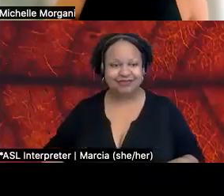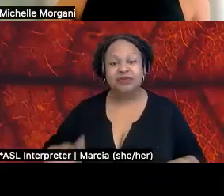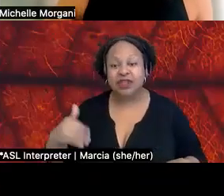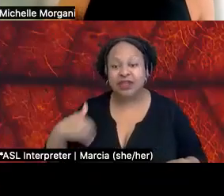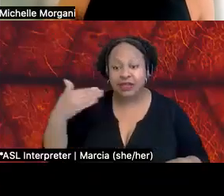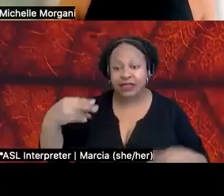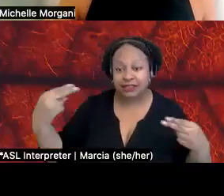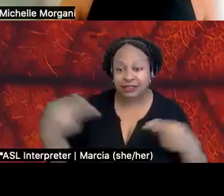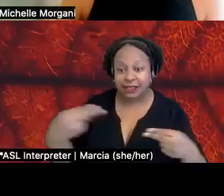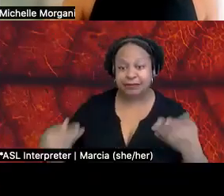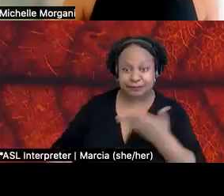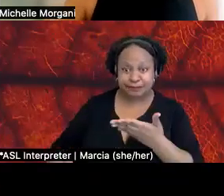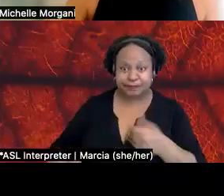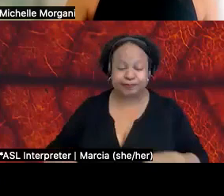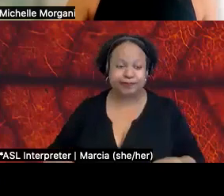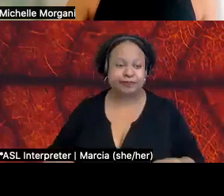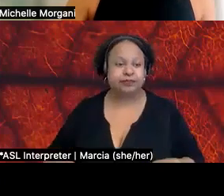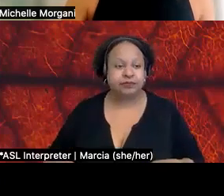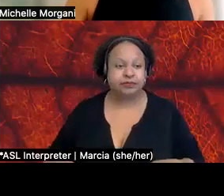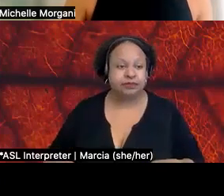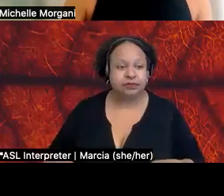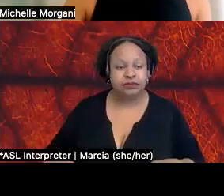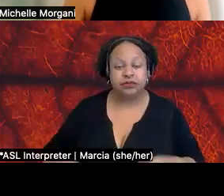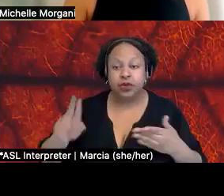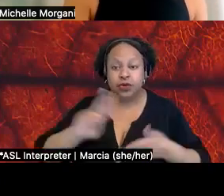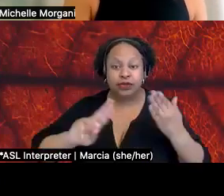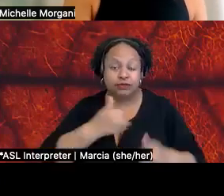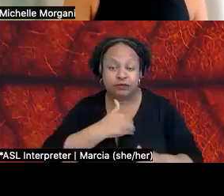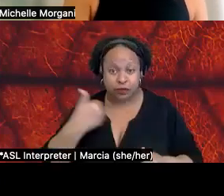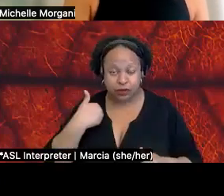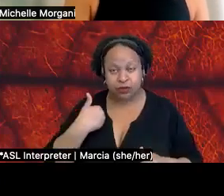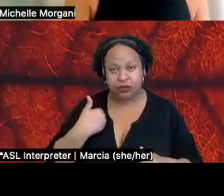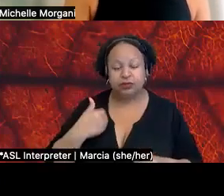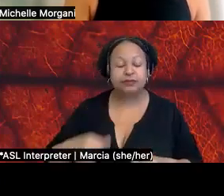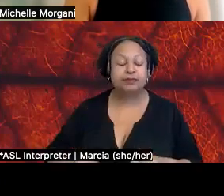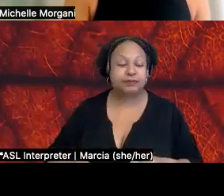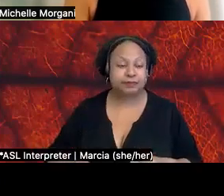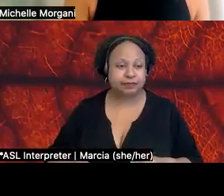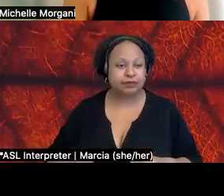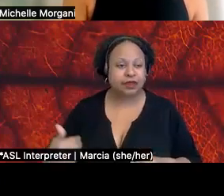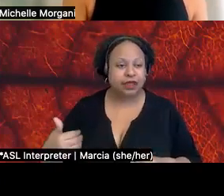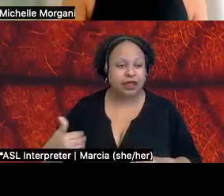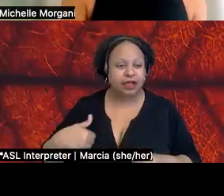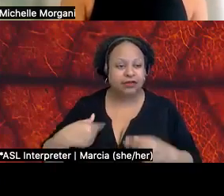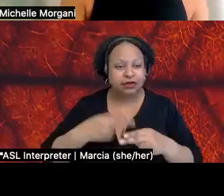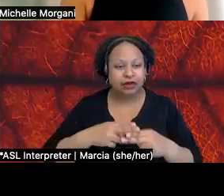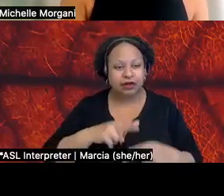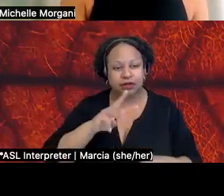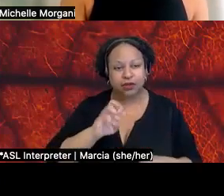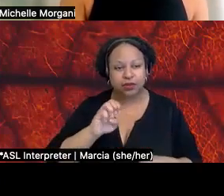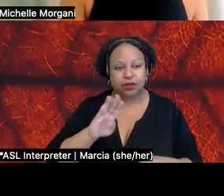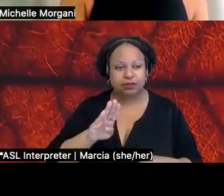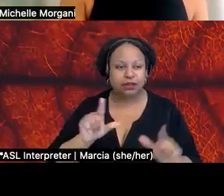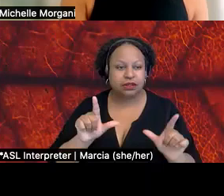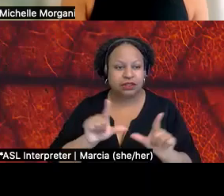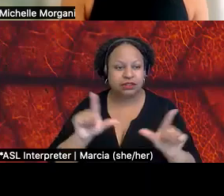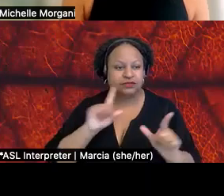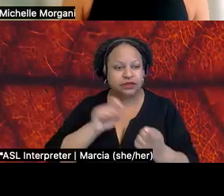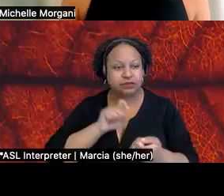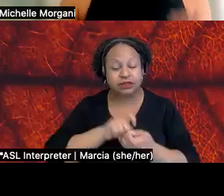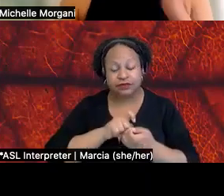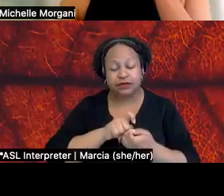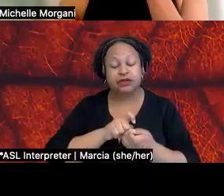So, University of Toronto has what's called a web license to some software called Kurzweil 3000.